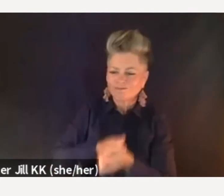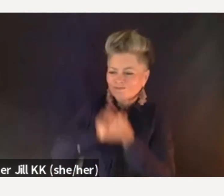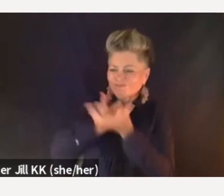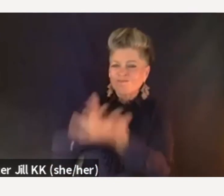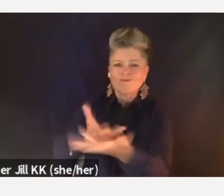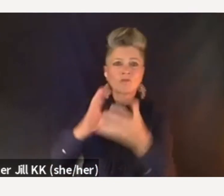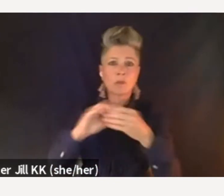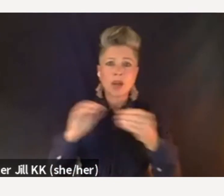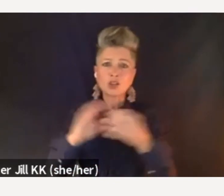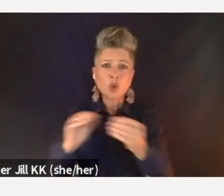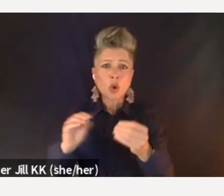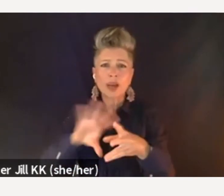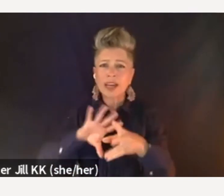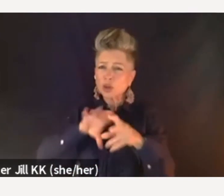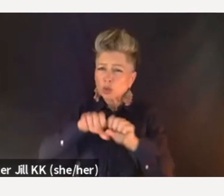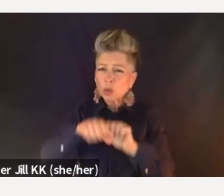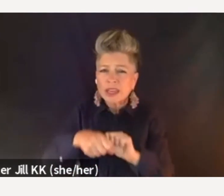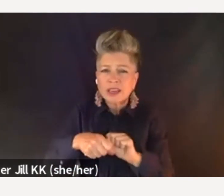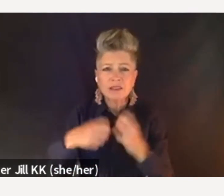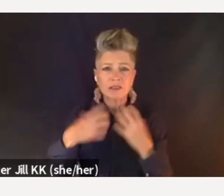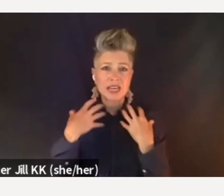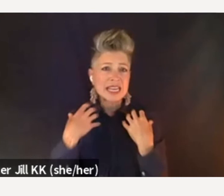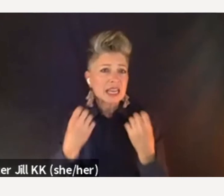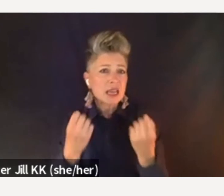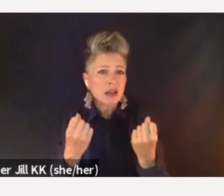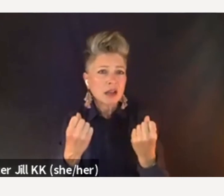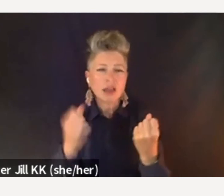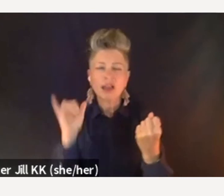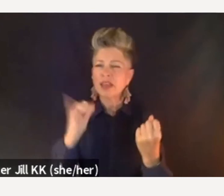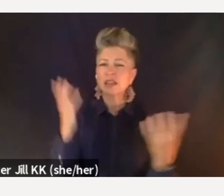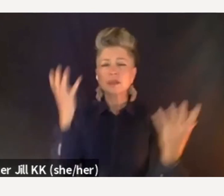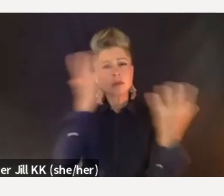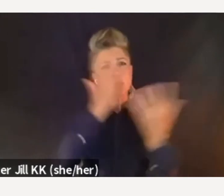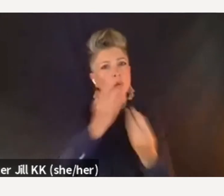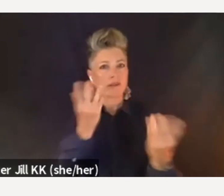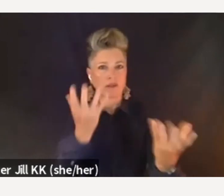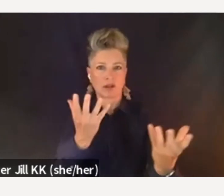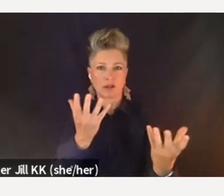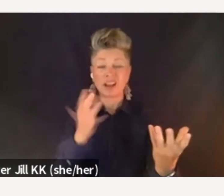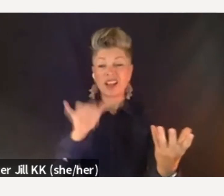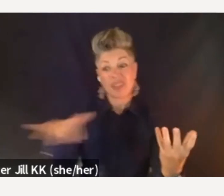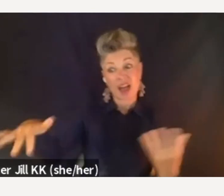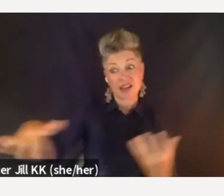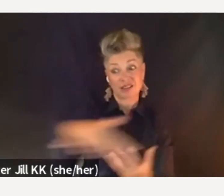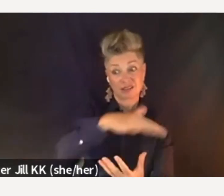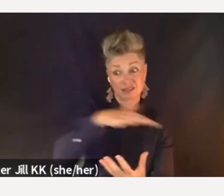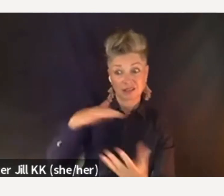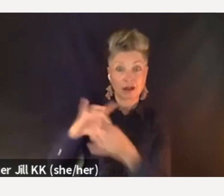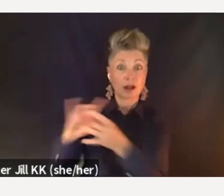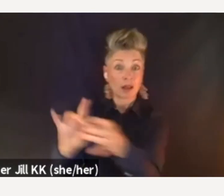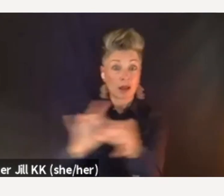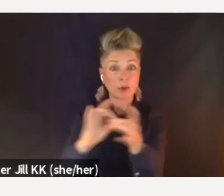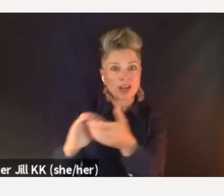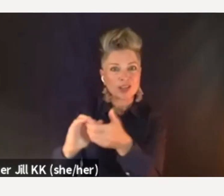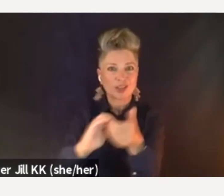beautiful. I feel like that's the kind of space we're going to create and I'm so grateful for it.